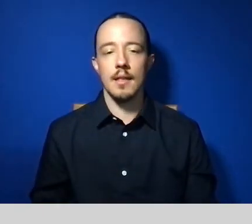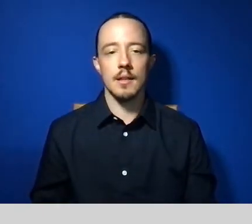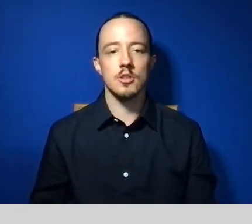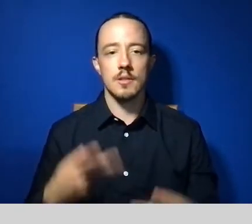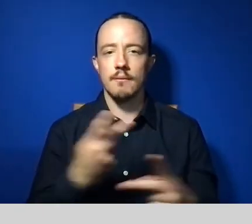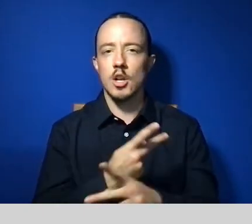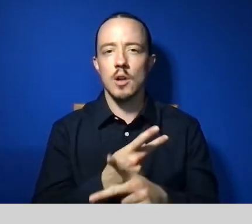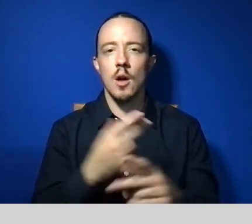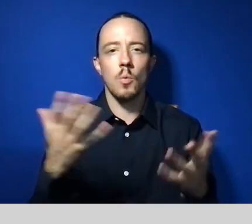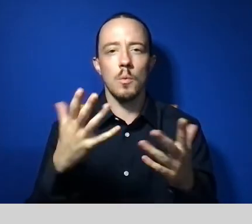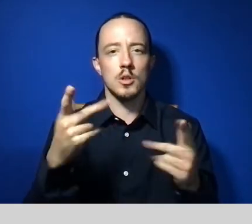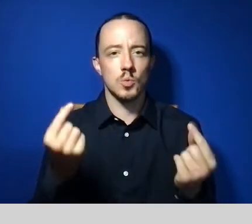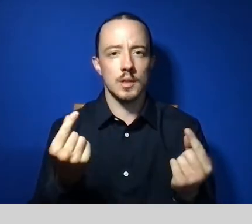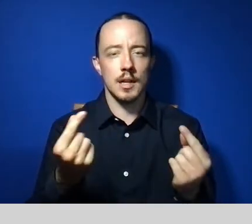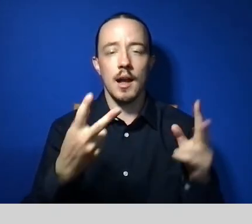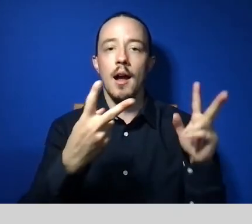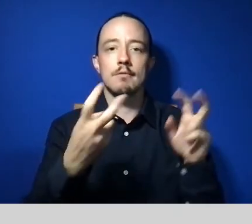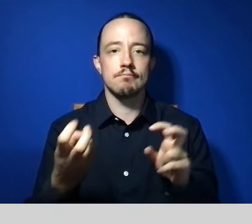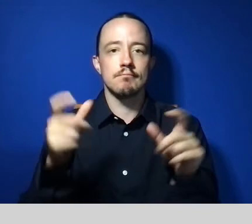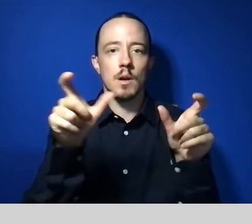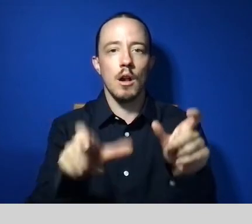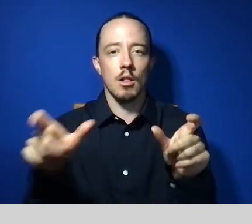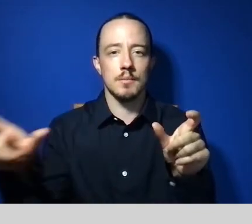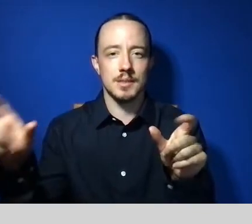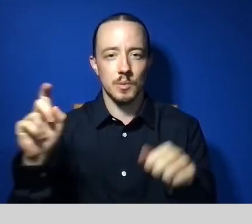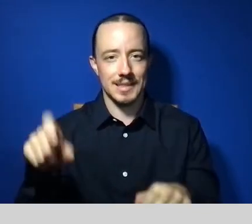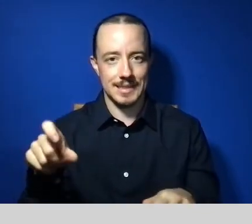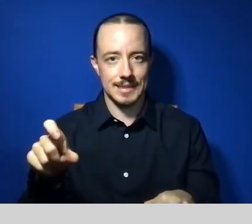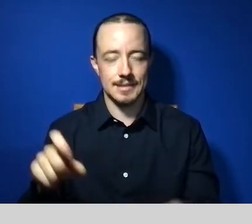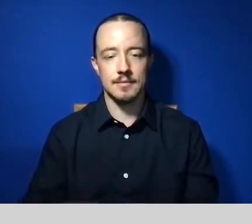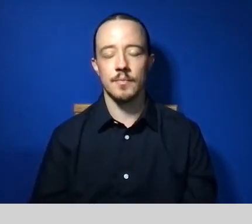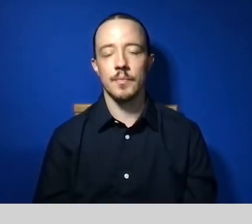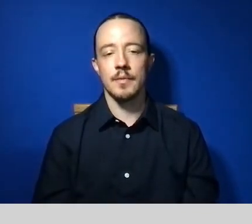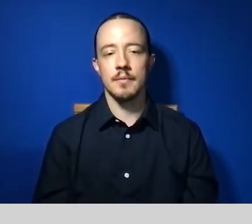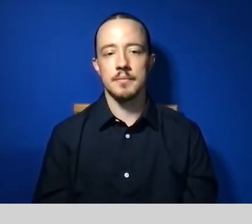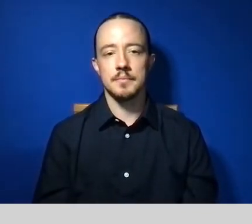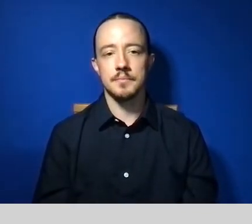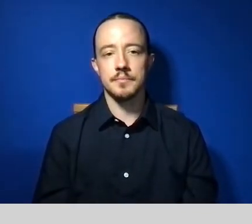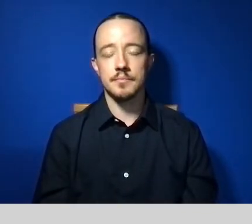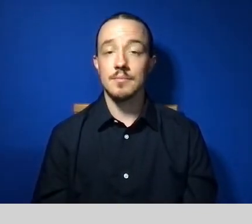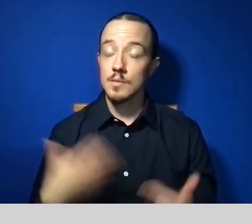just the ones that we really need. Okay? So in this case, I need the date.